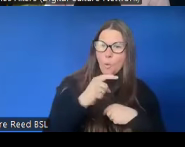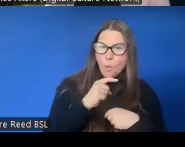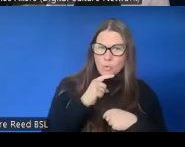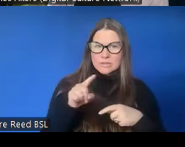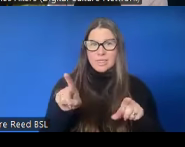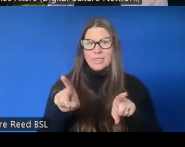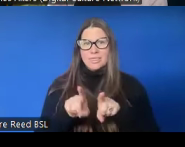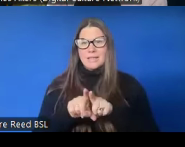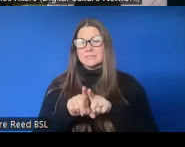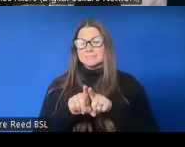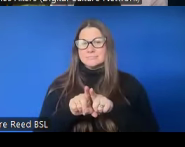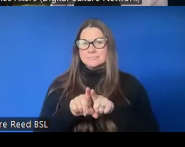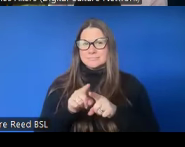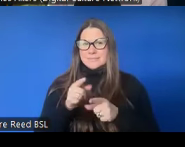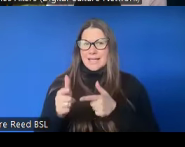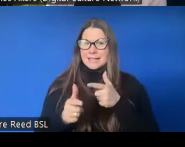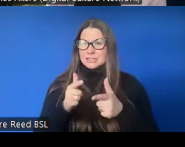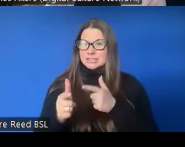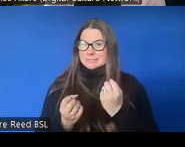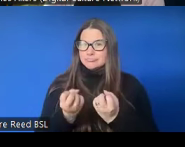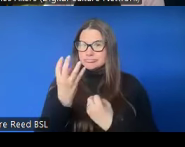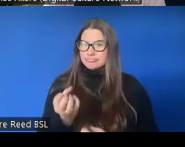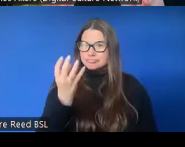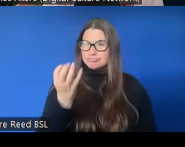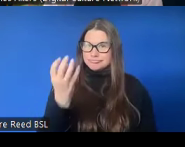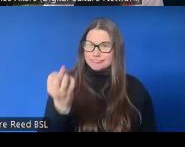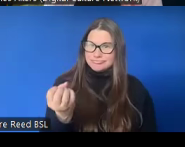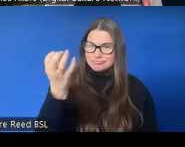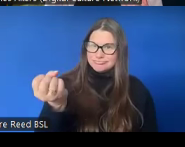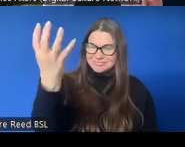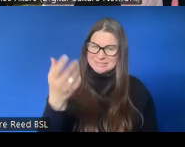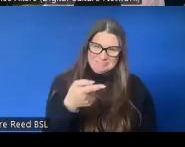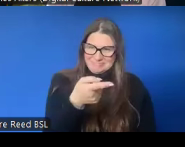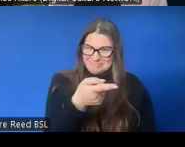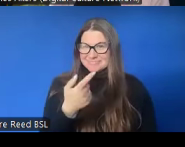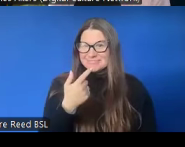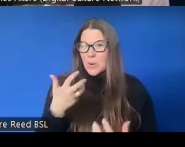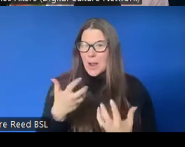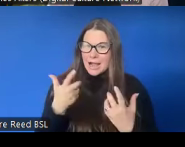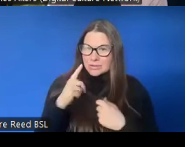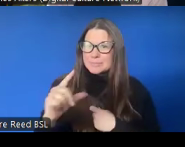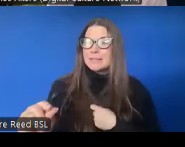It's thinking about, where can you use AI or different tools to actually speed things up?